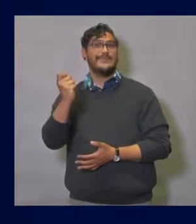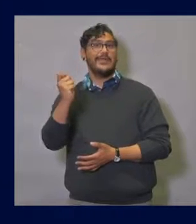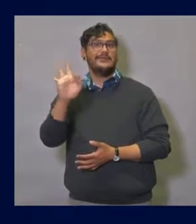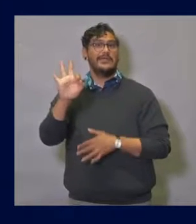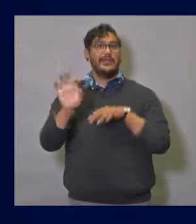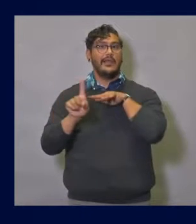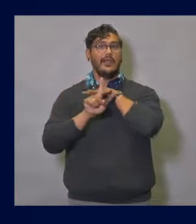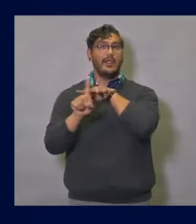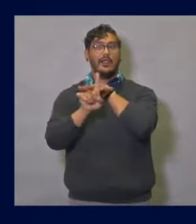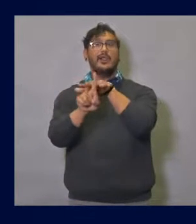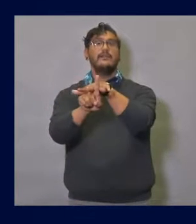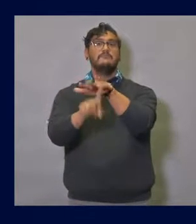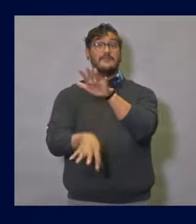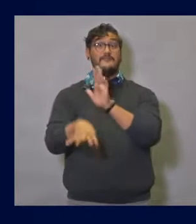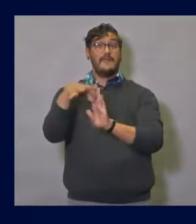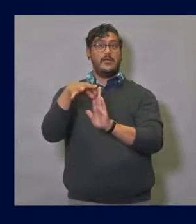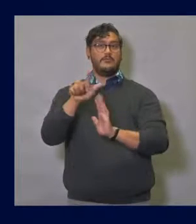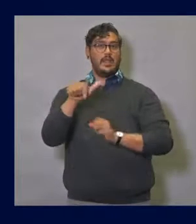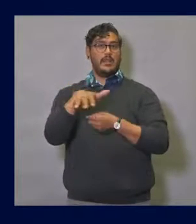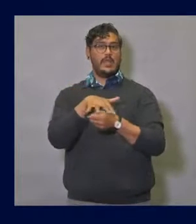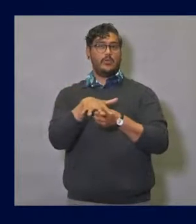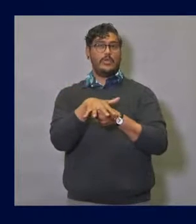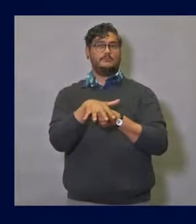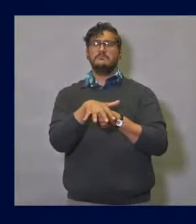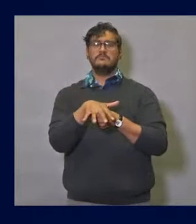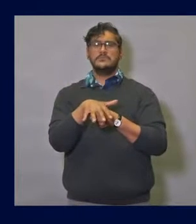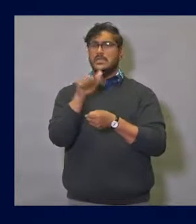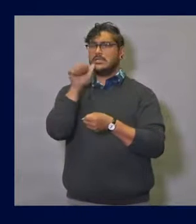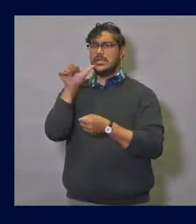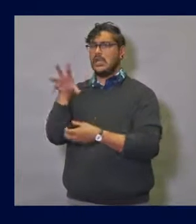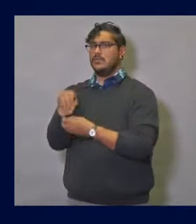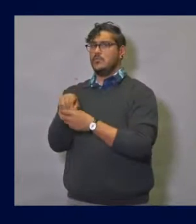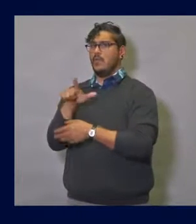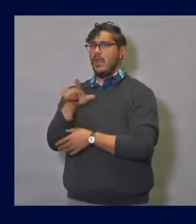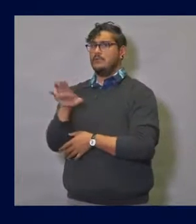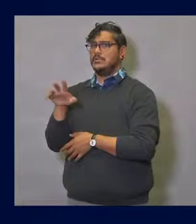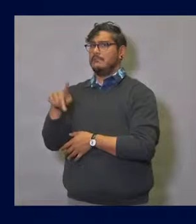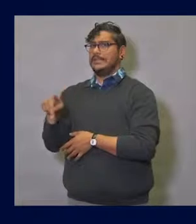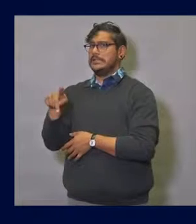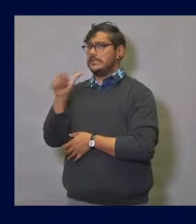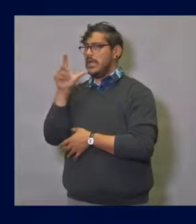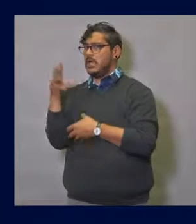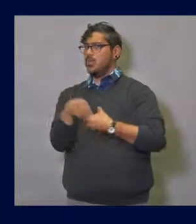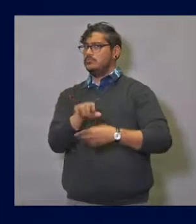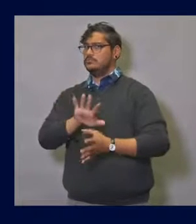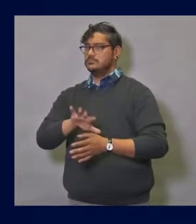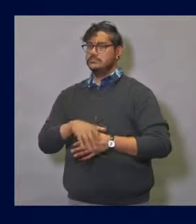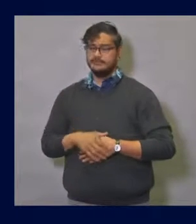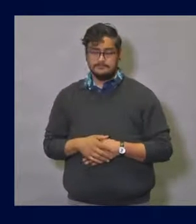334,949 COVID-19 CASES HAVE BEEN